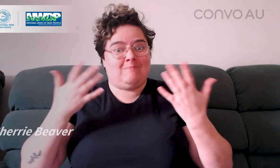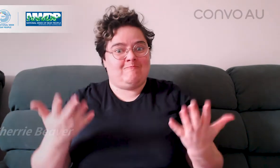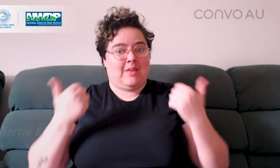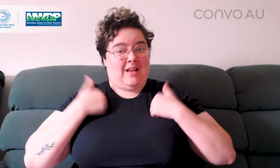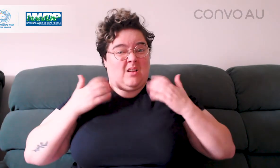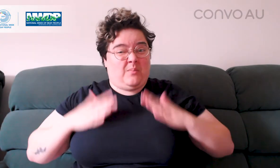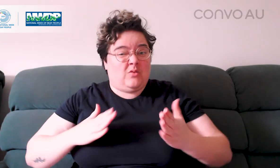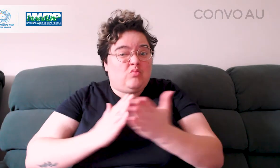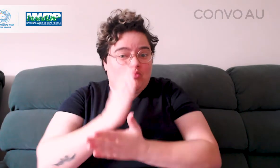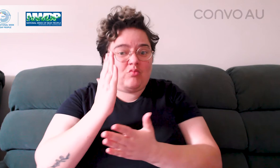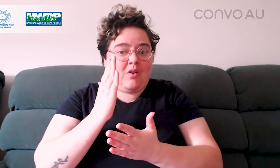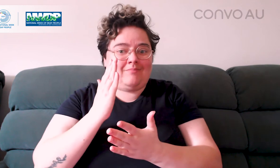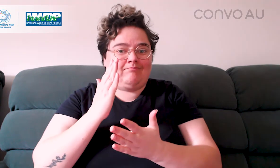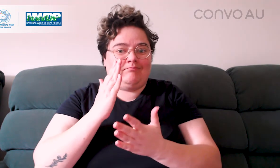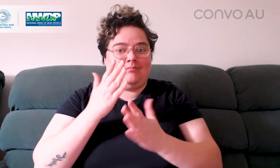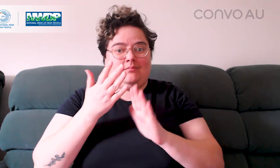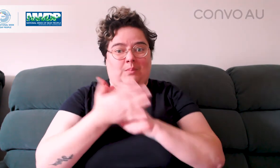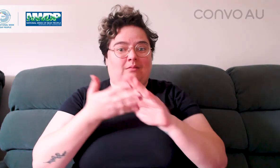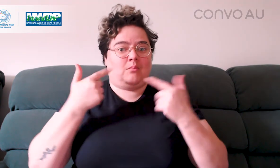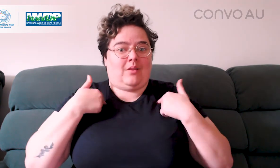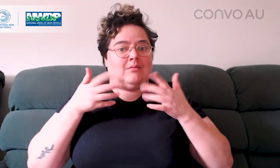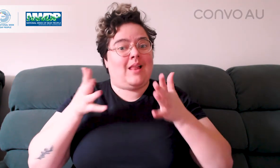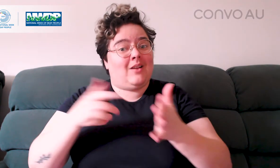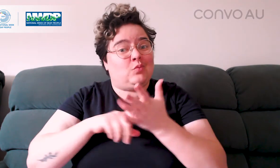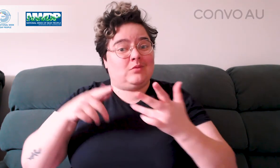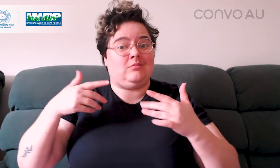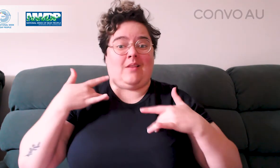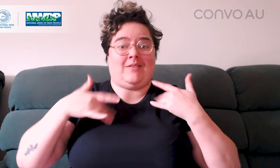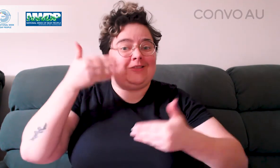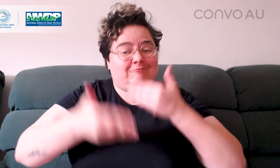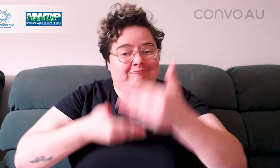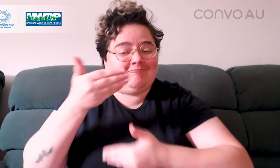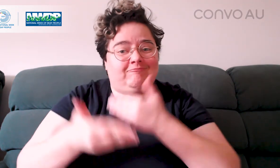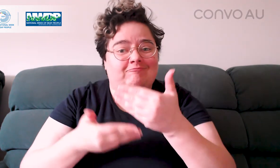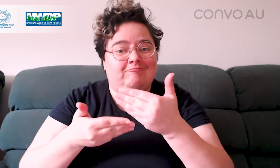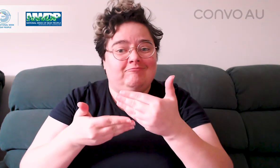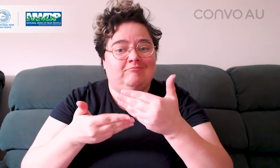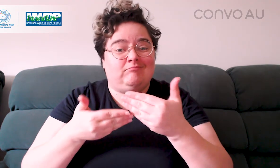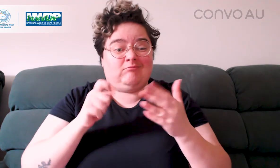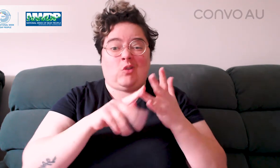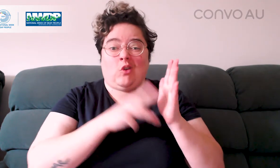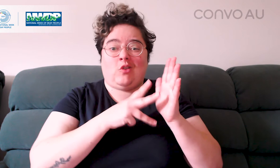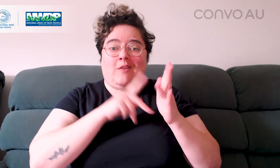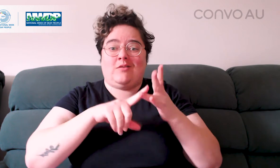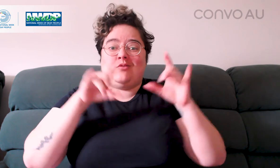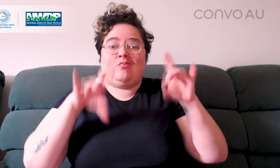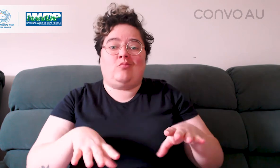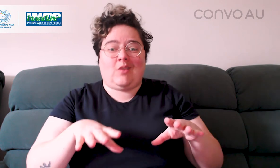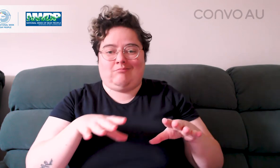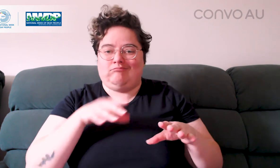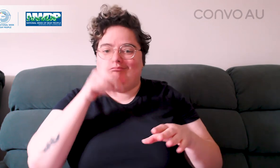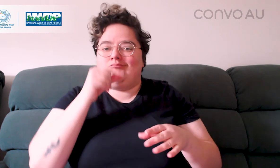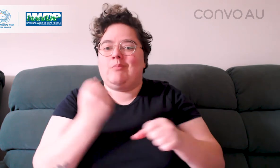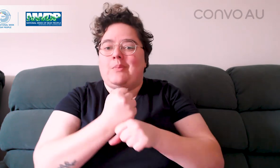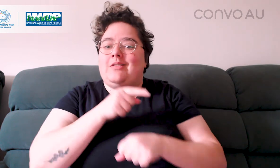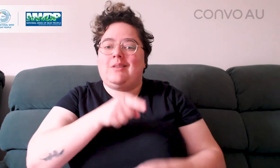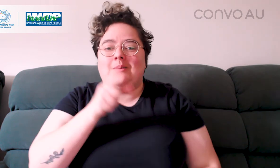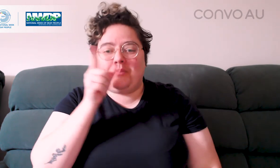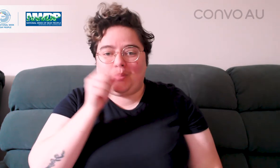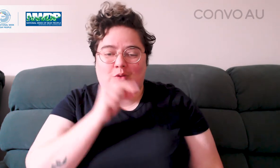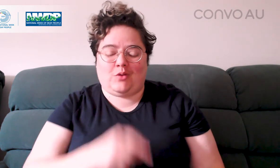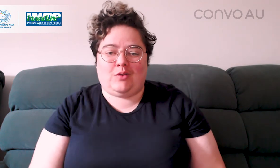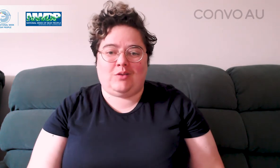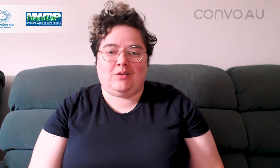To live your life to its potential is your fundamental right, and with Convo Australia, we are here to make that possible.